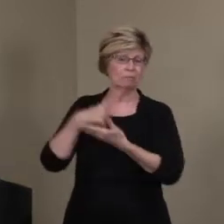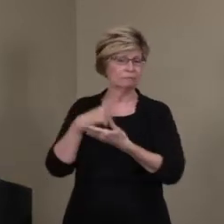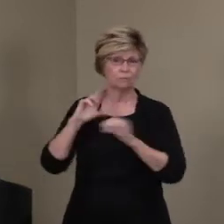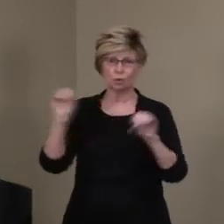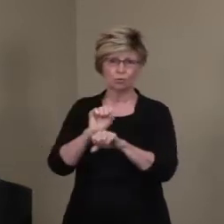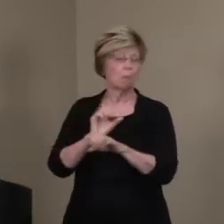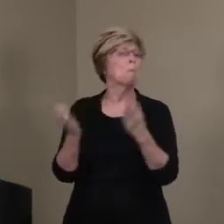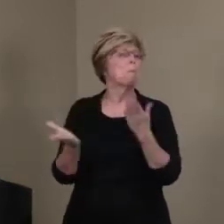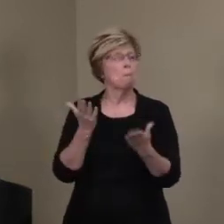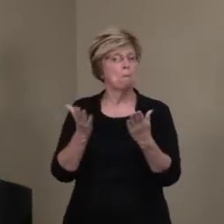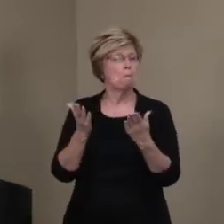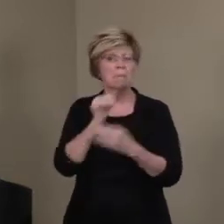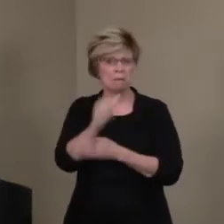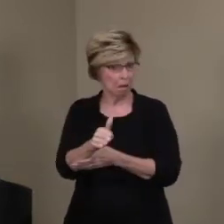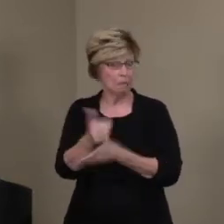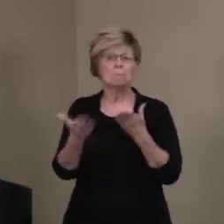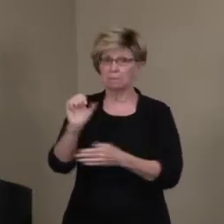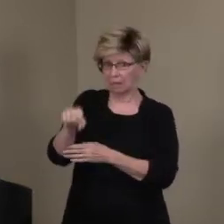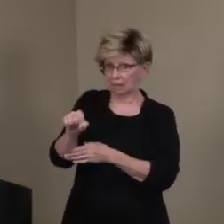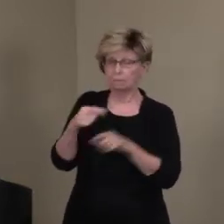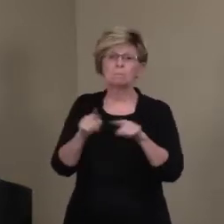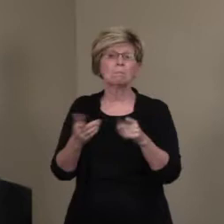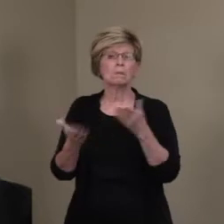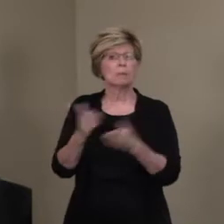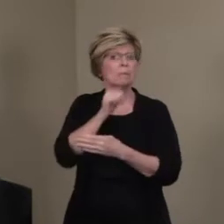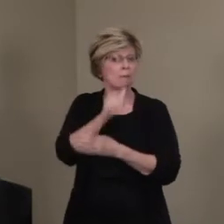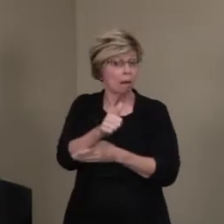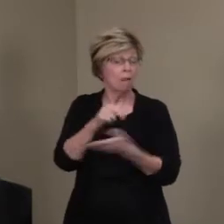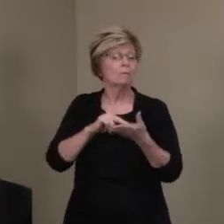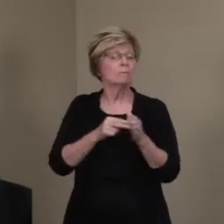a job that the student may not be able to handle and they may need to be an